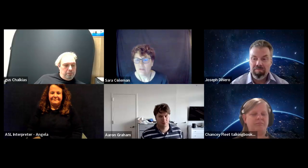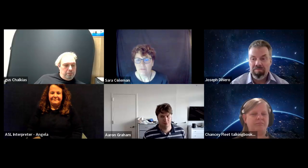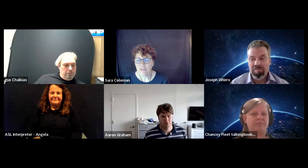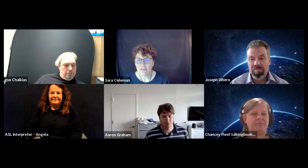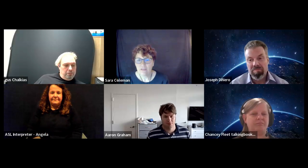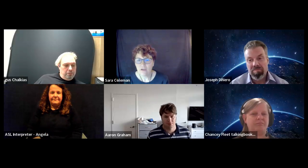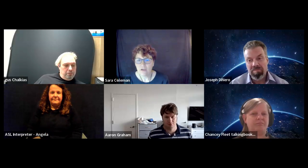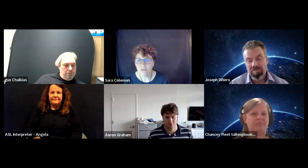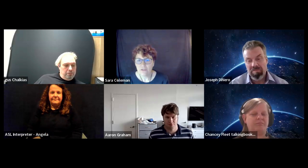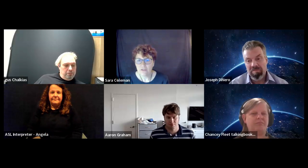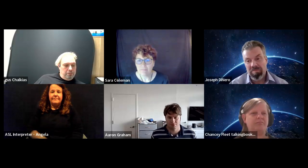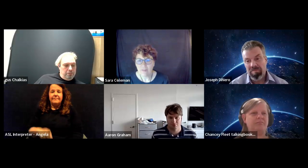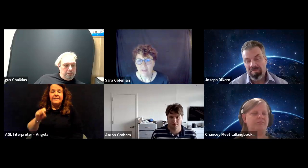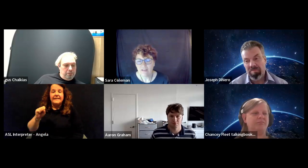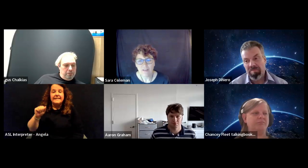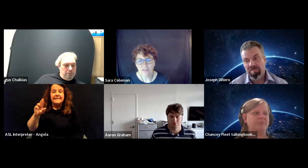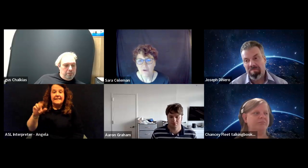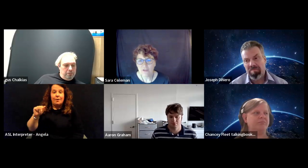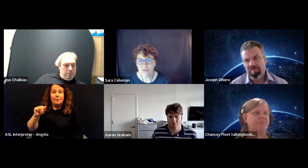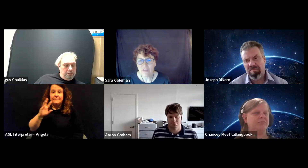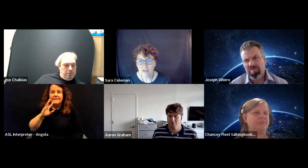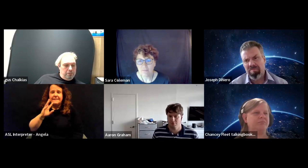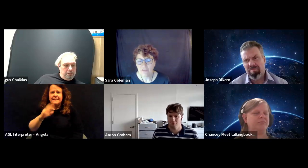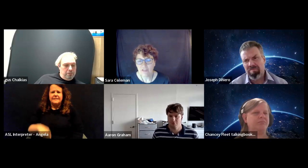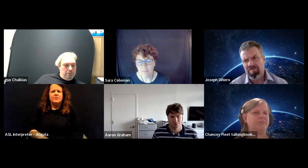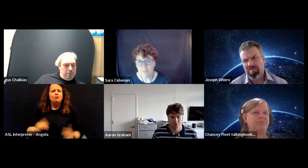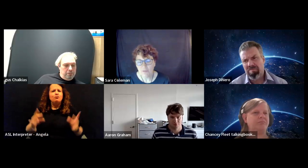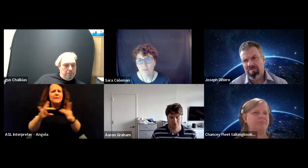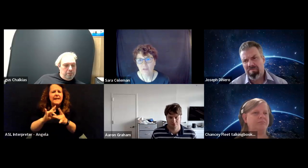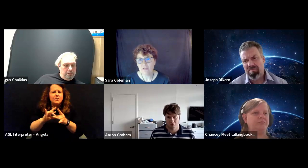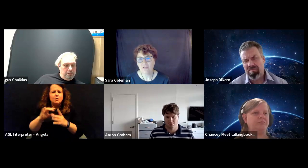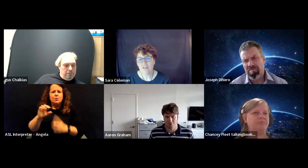Oh, this is Sara. I'll just, as far as STEM, STEM employment,